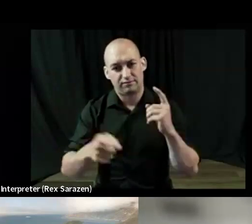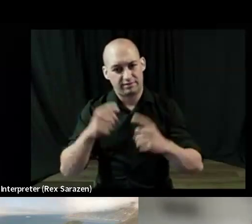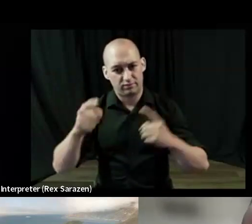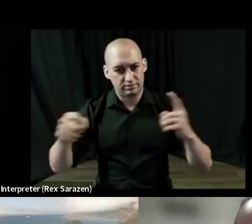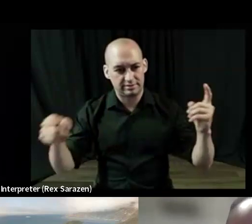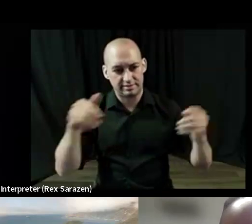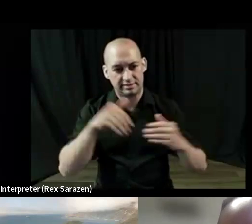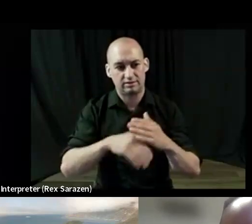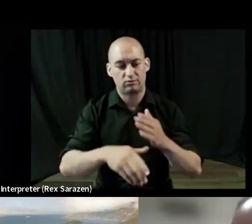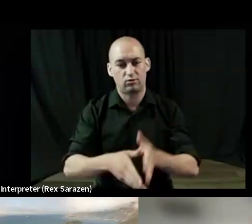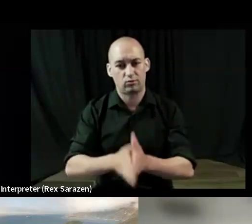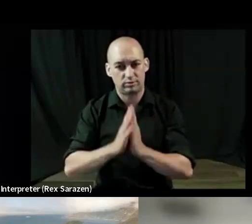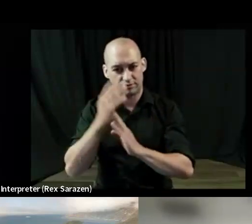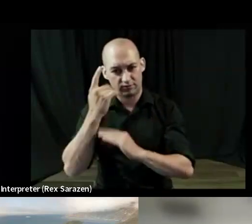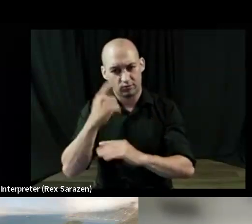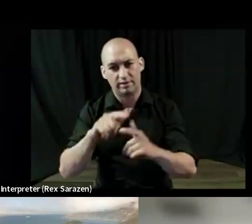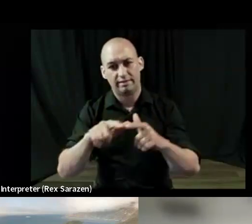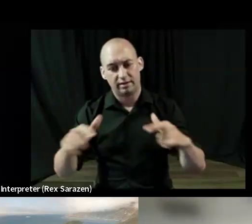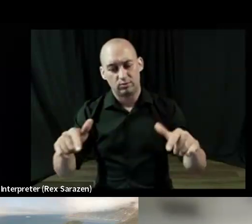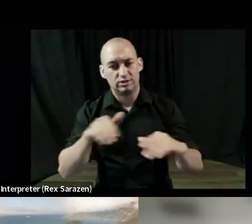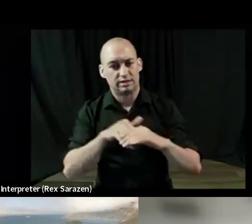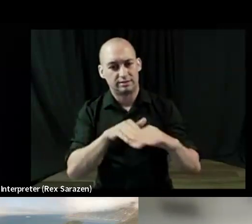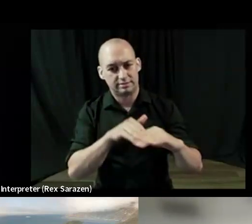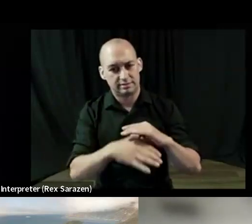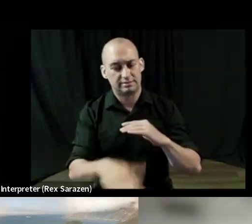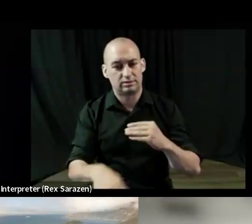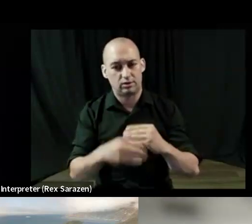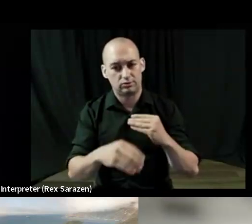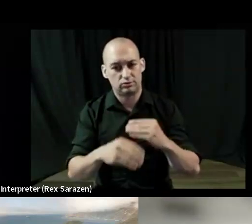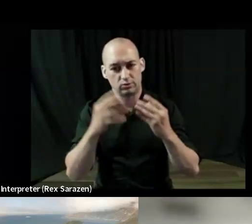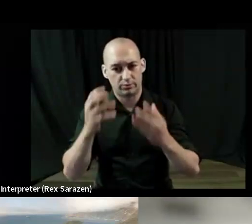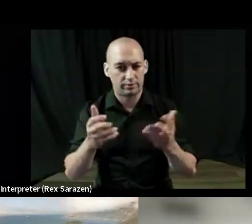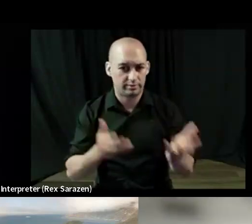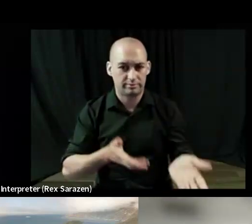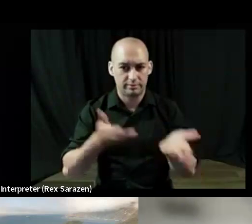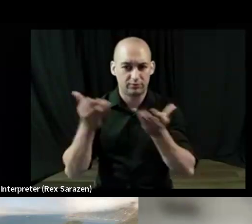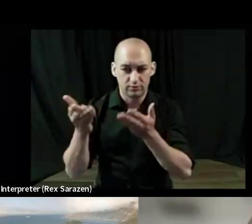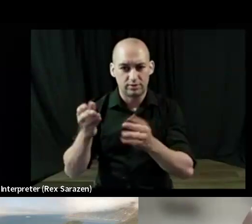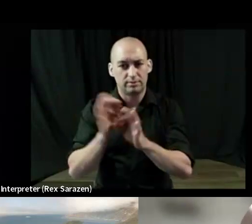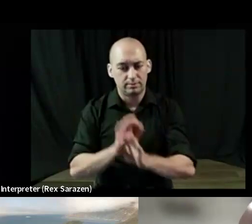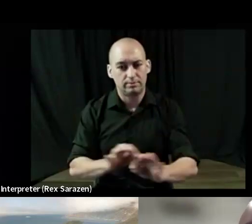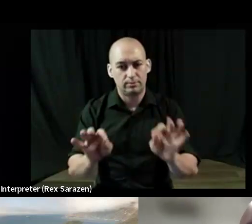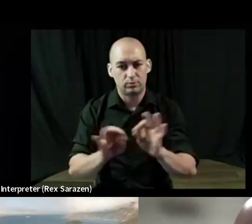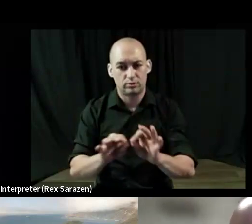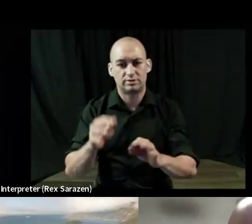language access. I would like to also uplift the importance of having the Khmer language reflected